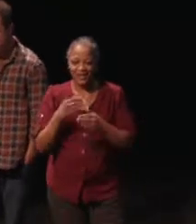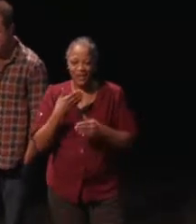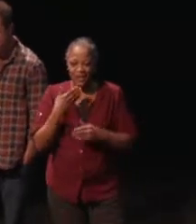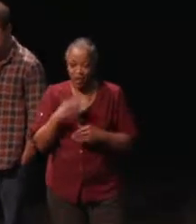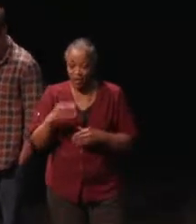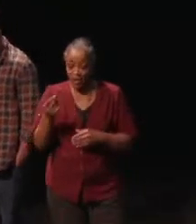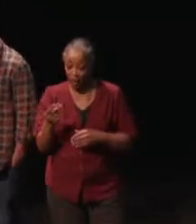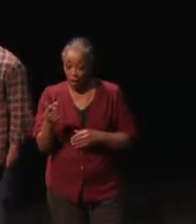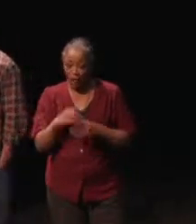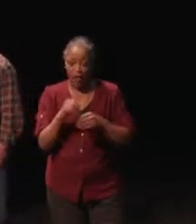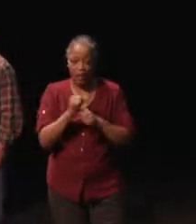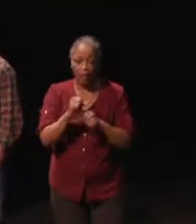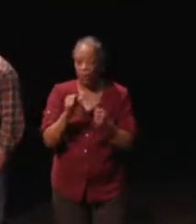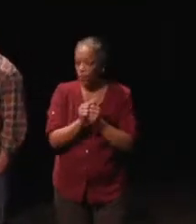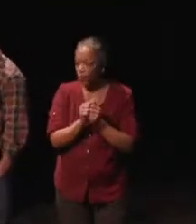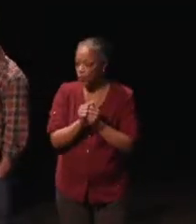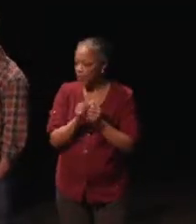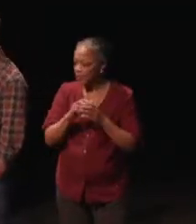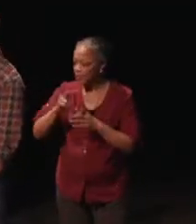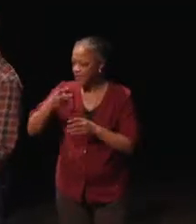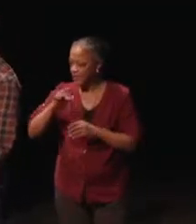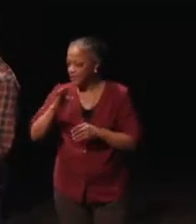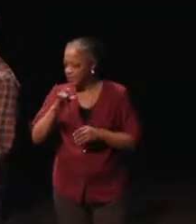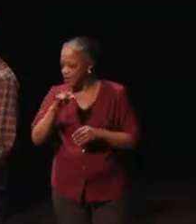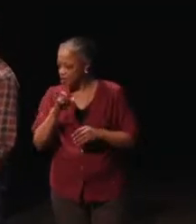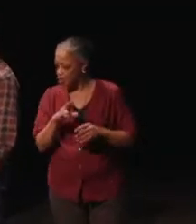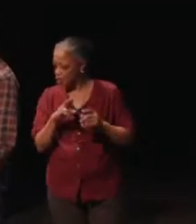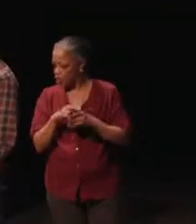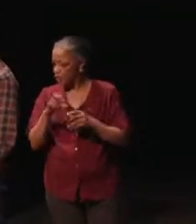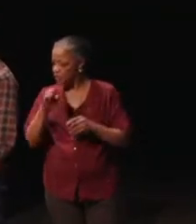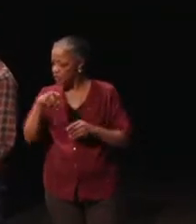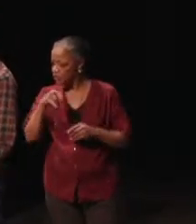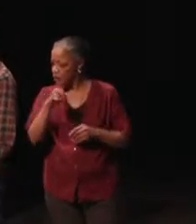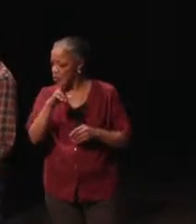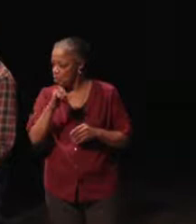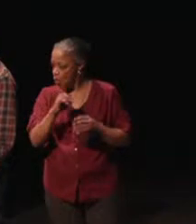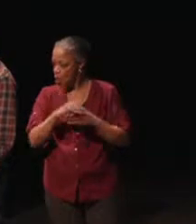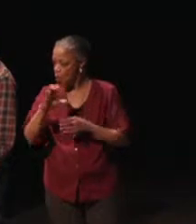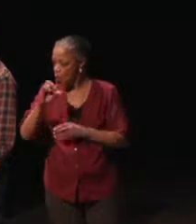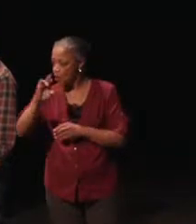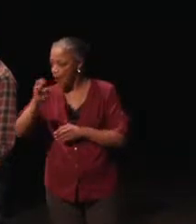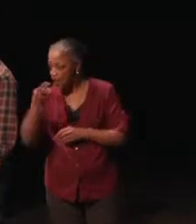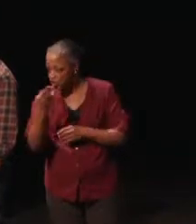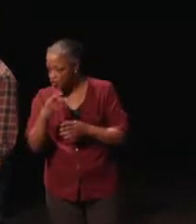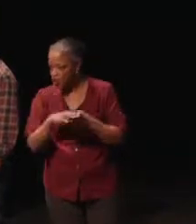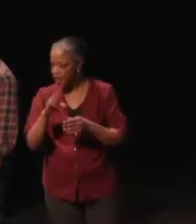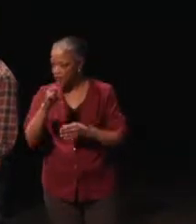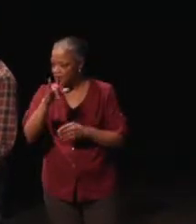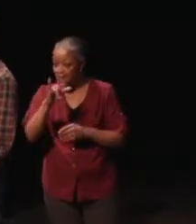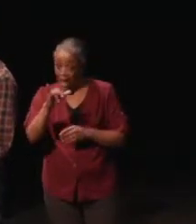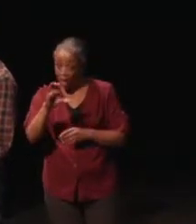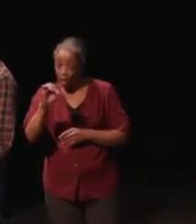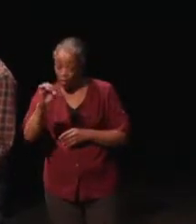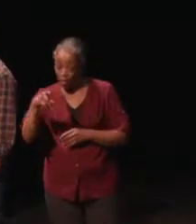I've also worked with Resistance, Syphon Filter, Spiral Crash, and Sly Cooper.